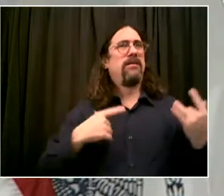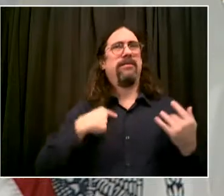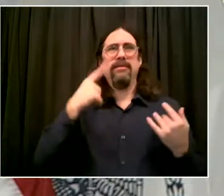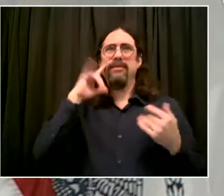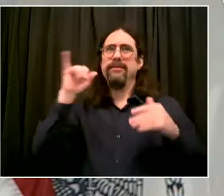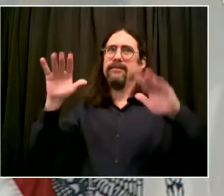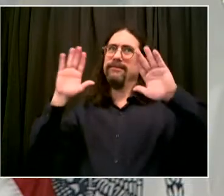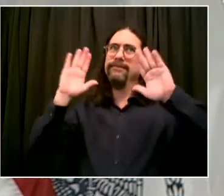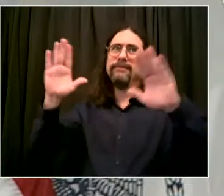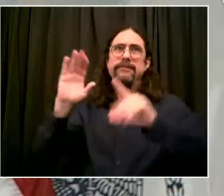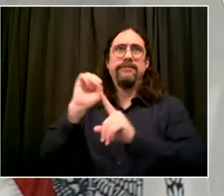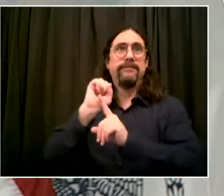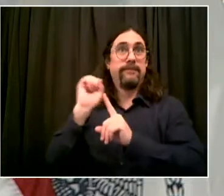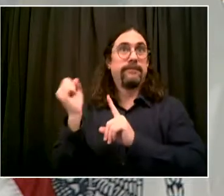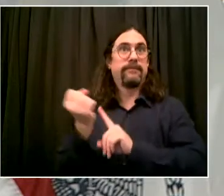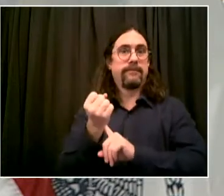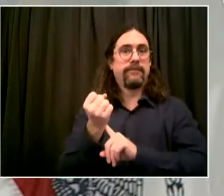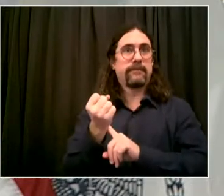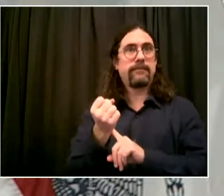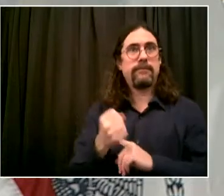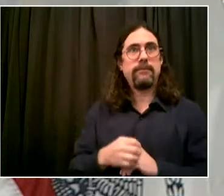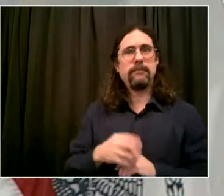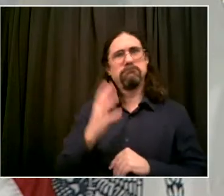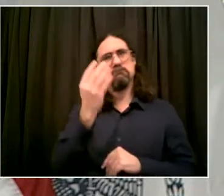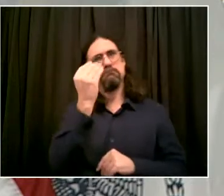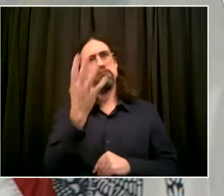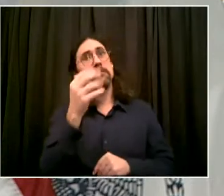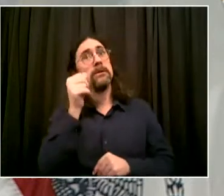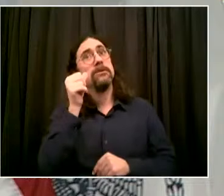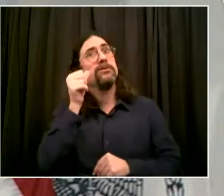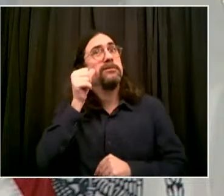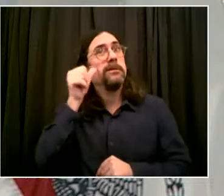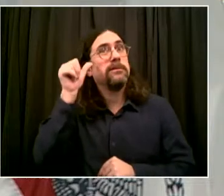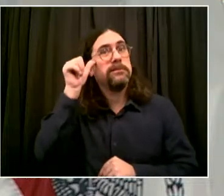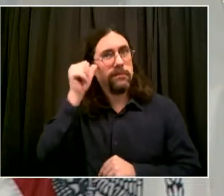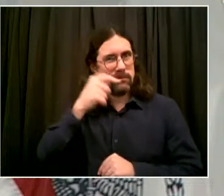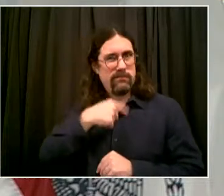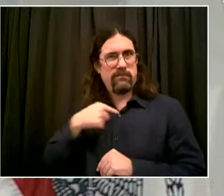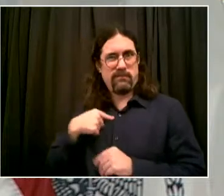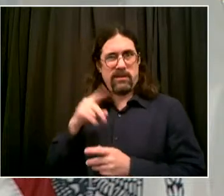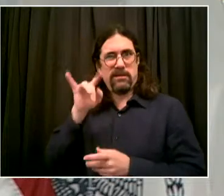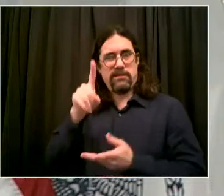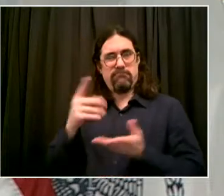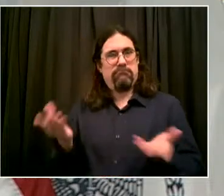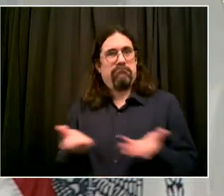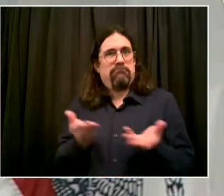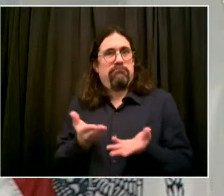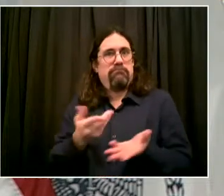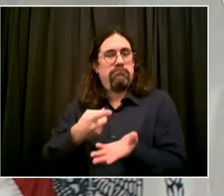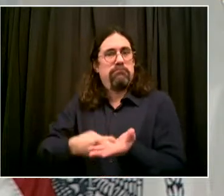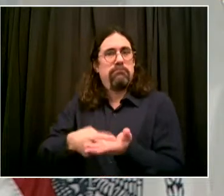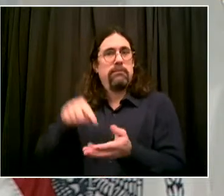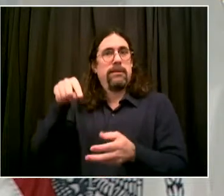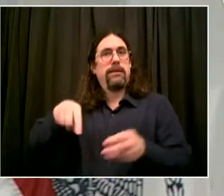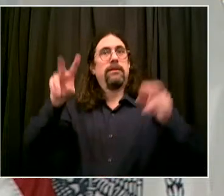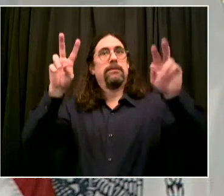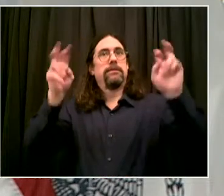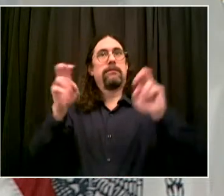SOLUTIONS AND SUPPPPROT. WE TALKED ABOUT THIS YESTERDAY AS WELL, REPEPRAIS